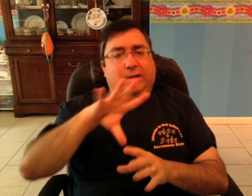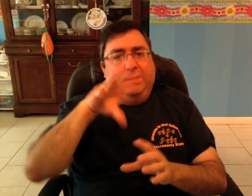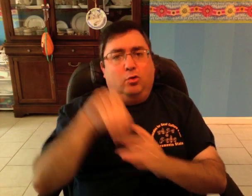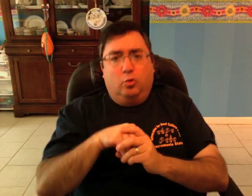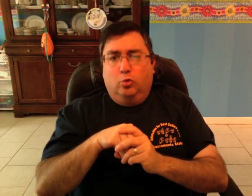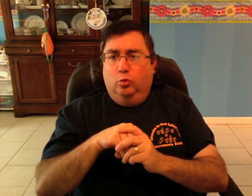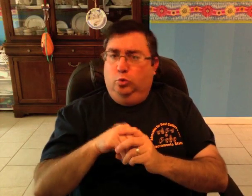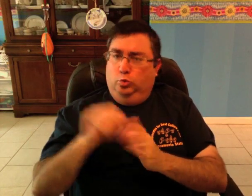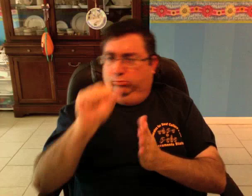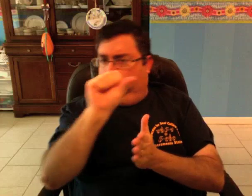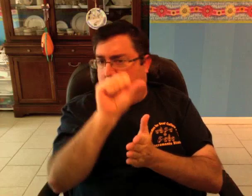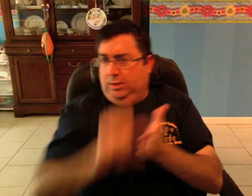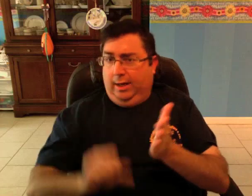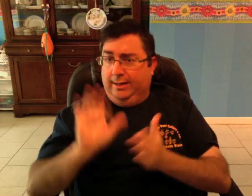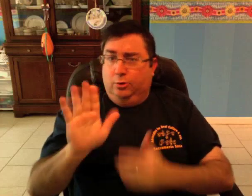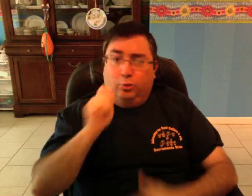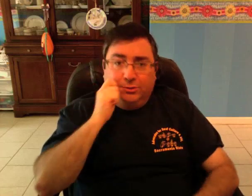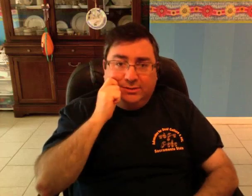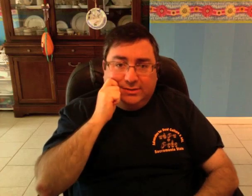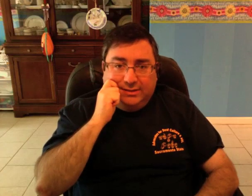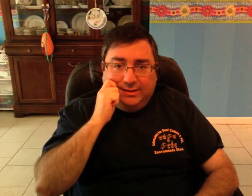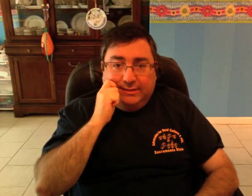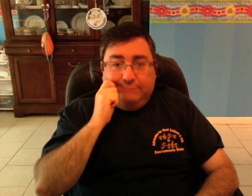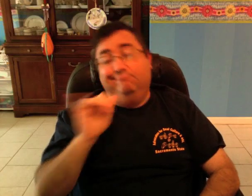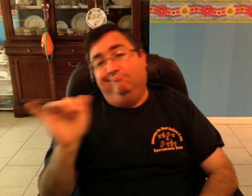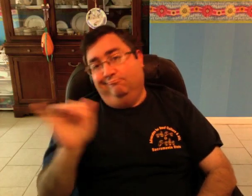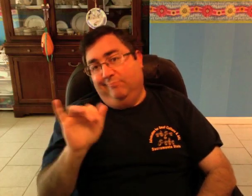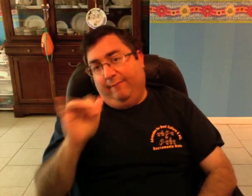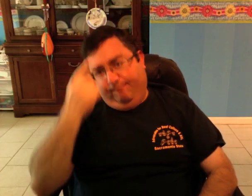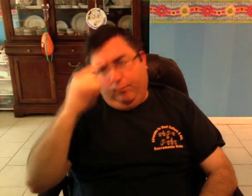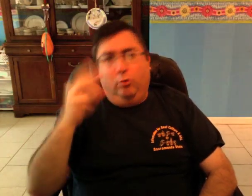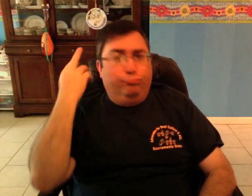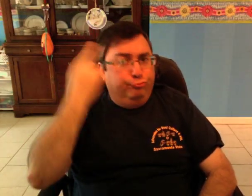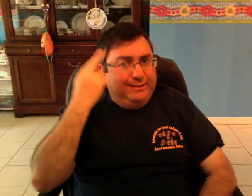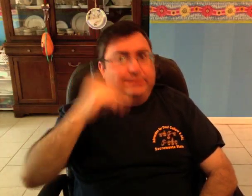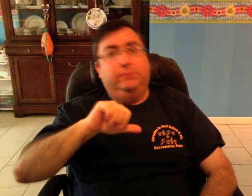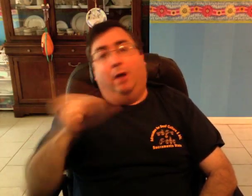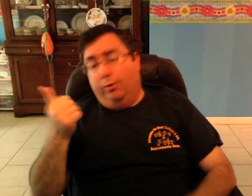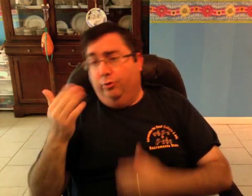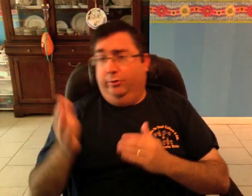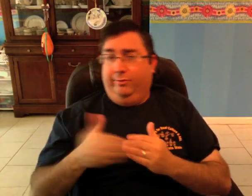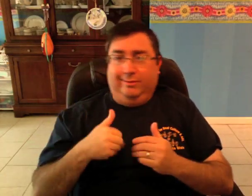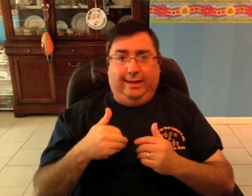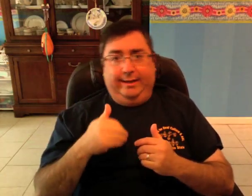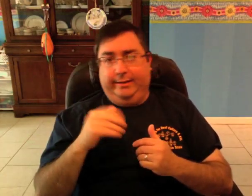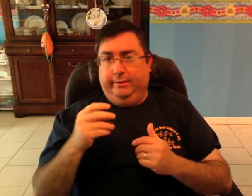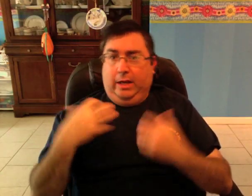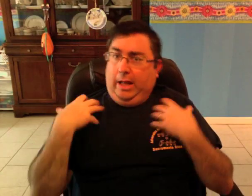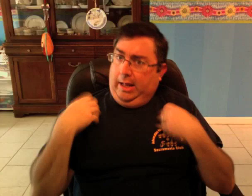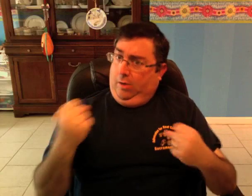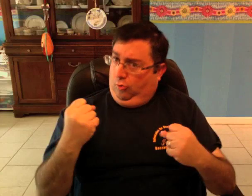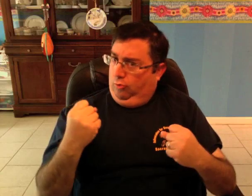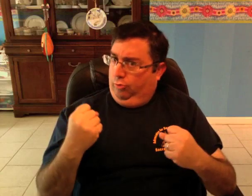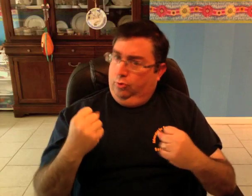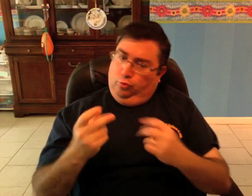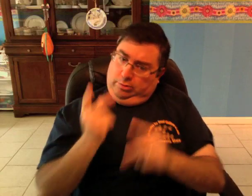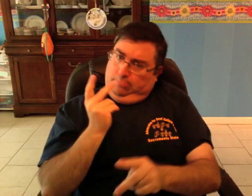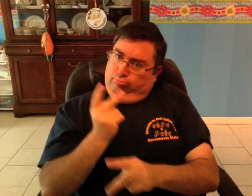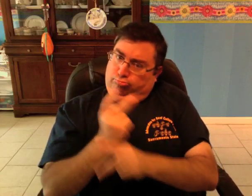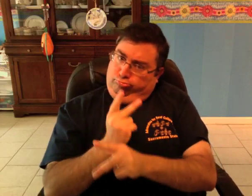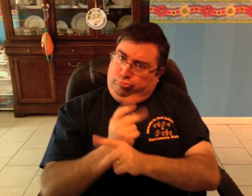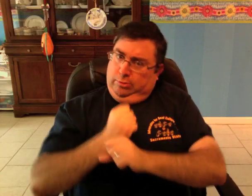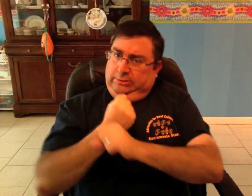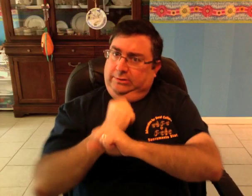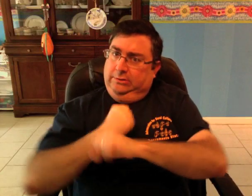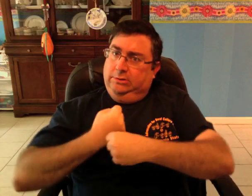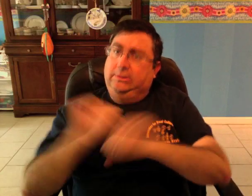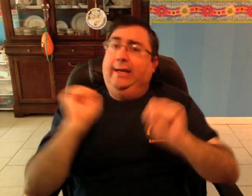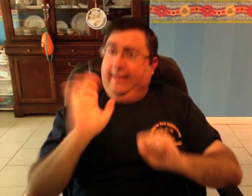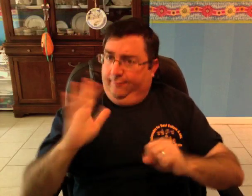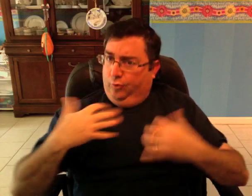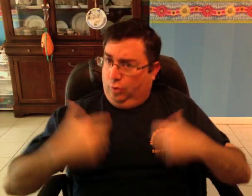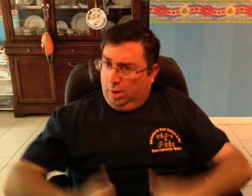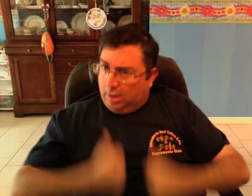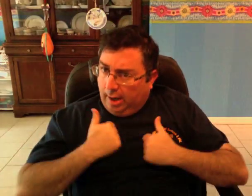That includes avoiding cutting into your skin for reasons other than health or to save your life.